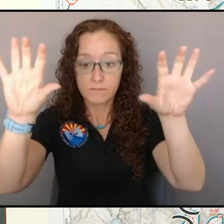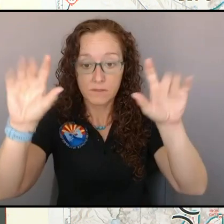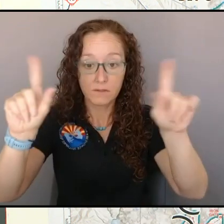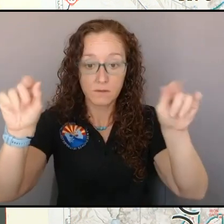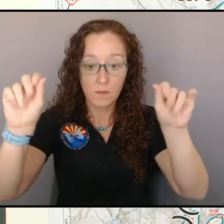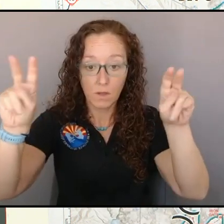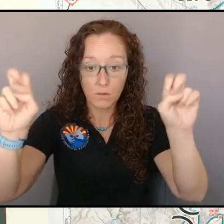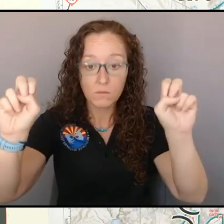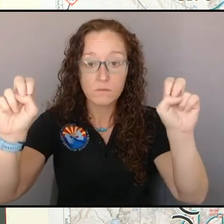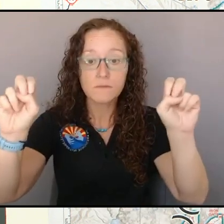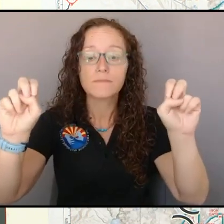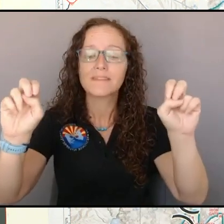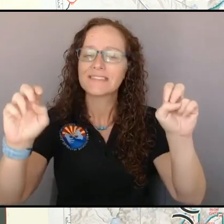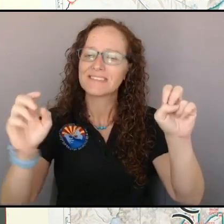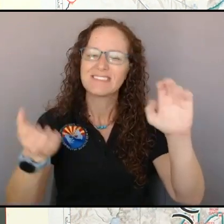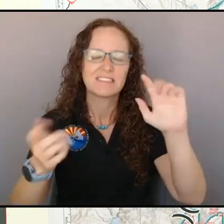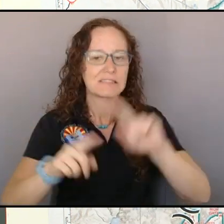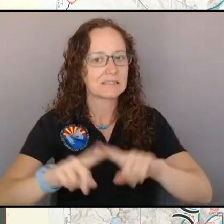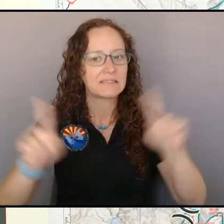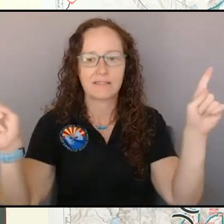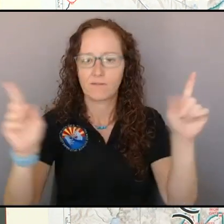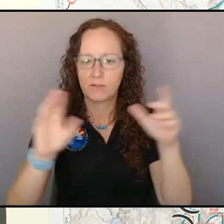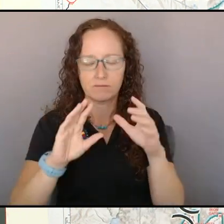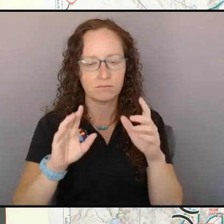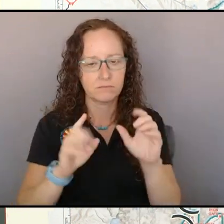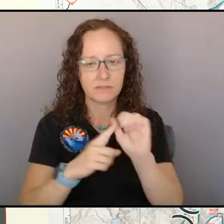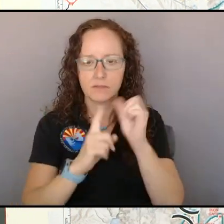winds here were much, much reduced. We saw very little